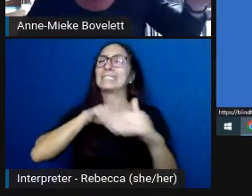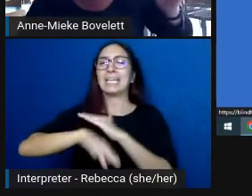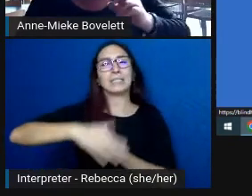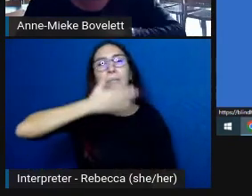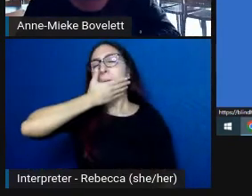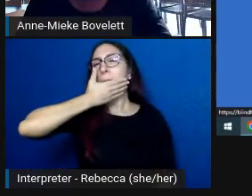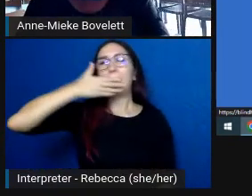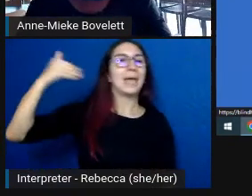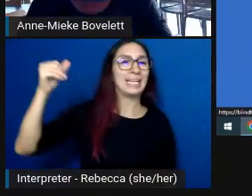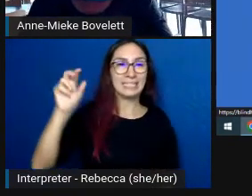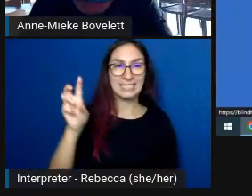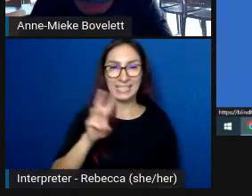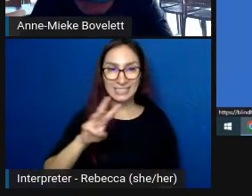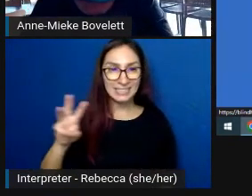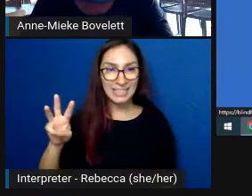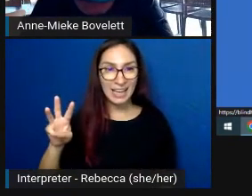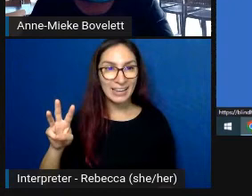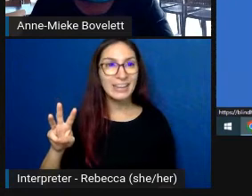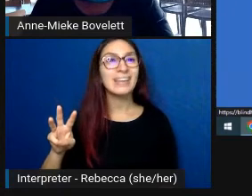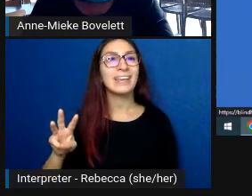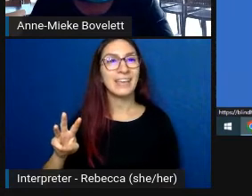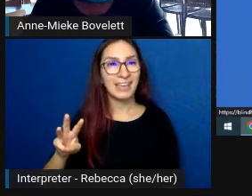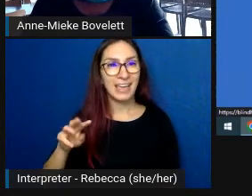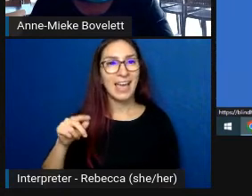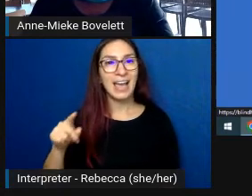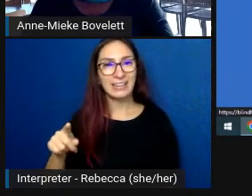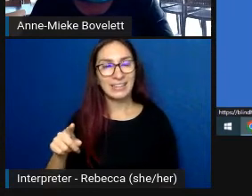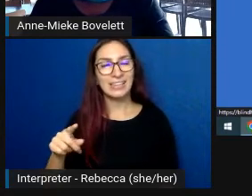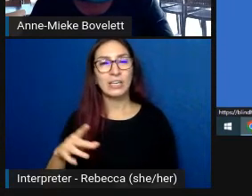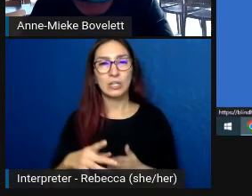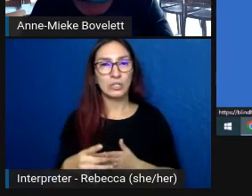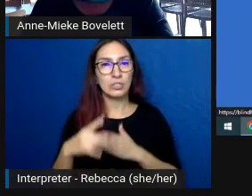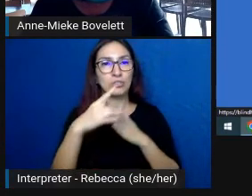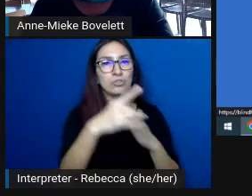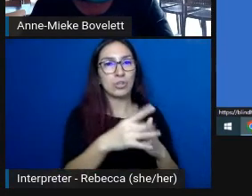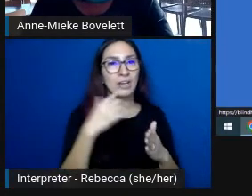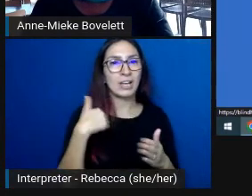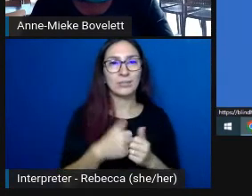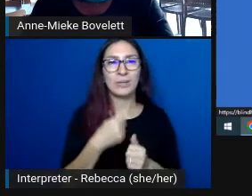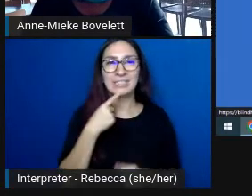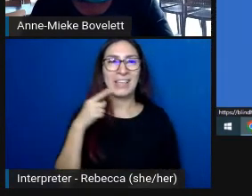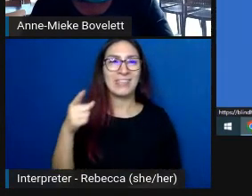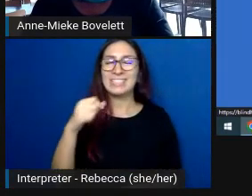He took us here and we were like, "This is not accessible."